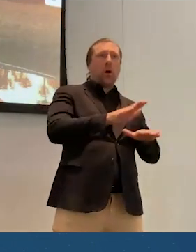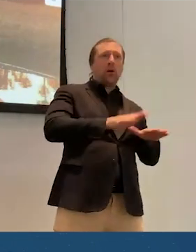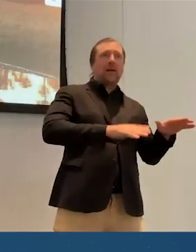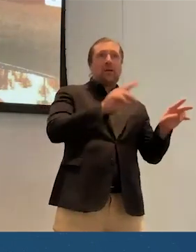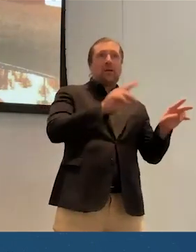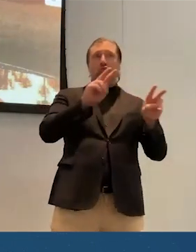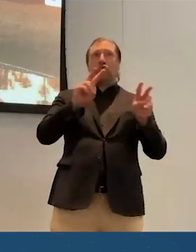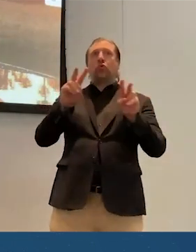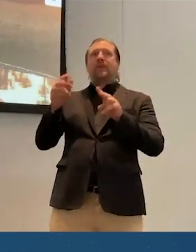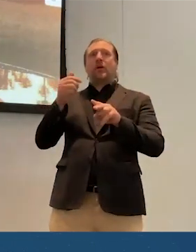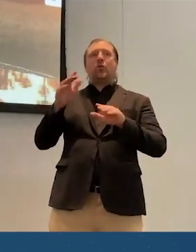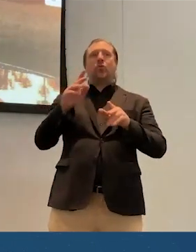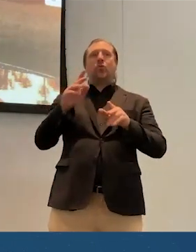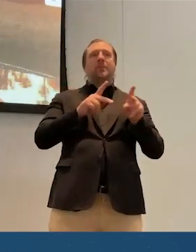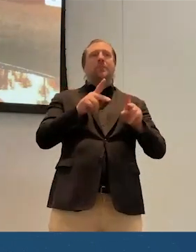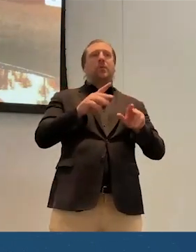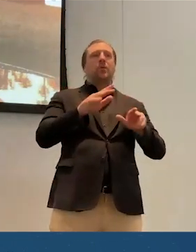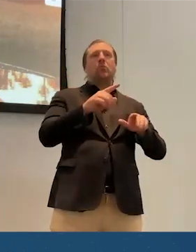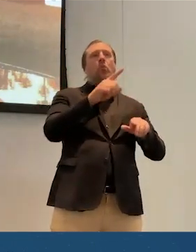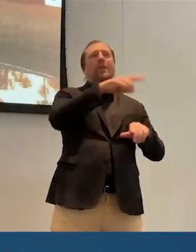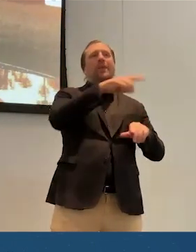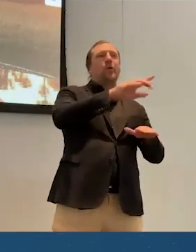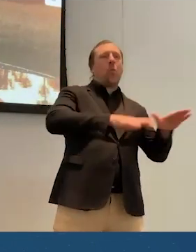when are walking.